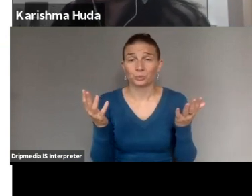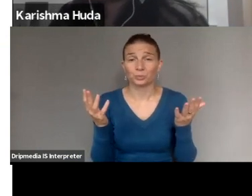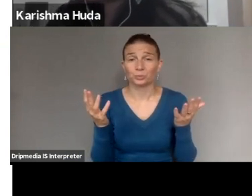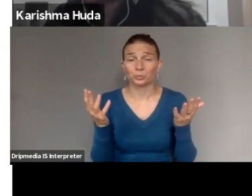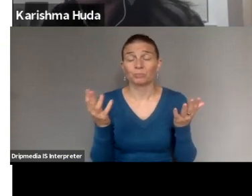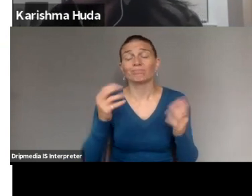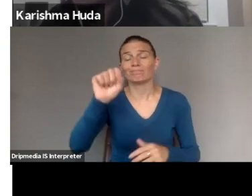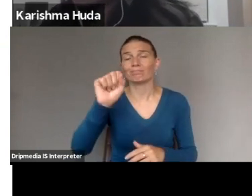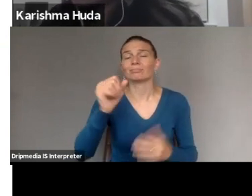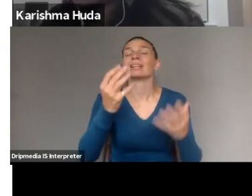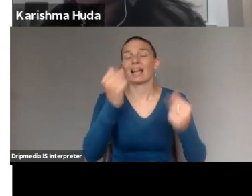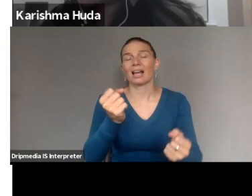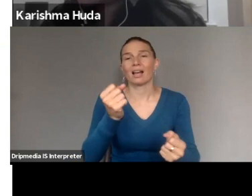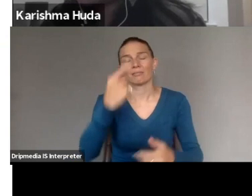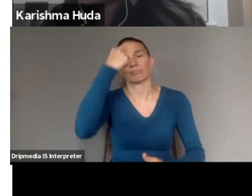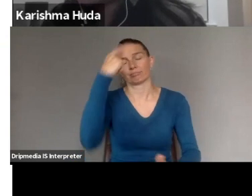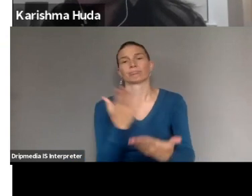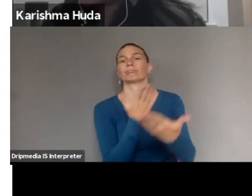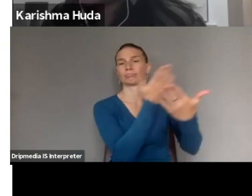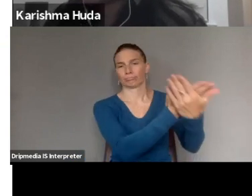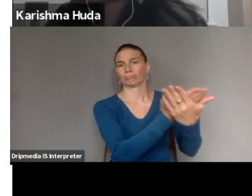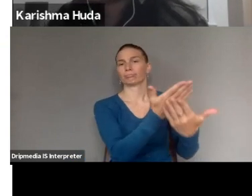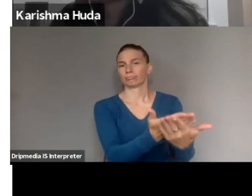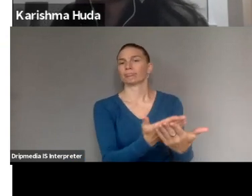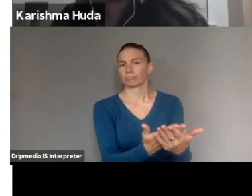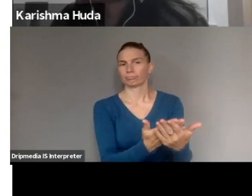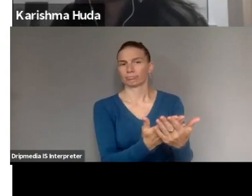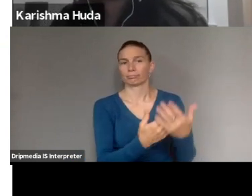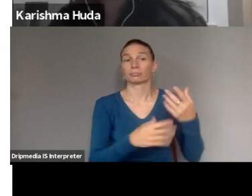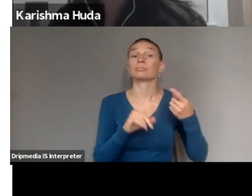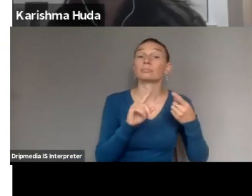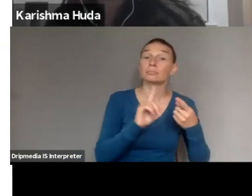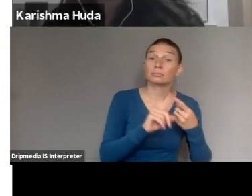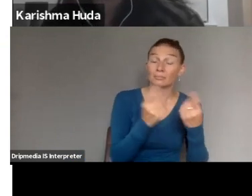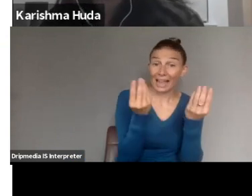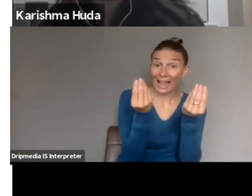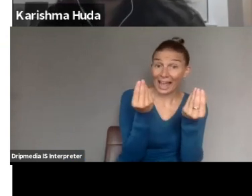to ensure that economic recovery is not just for progressive